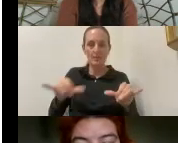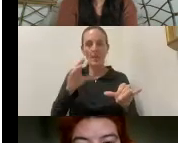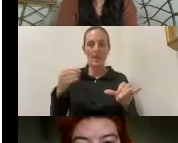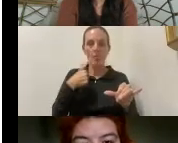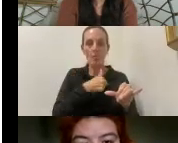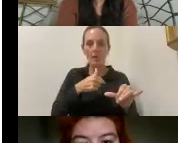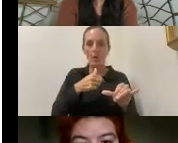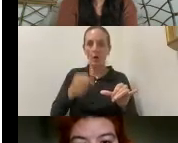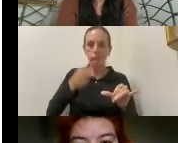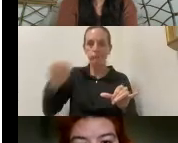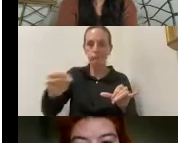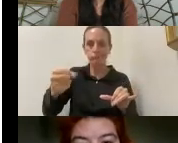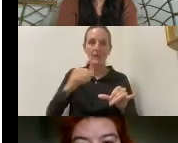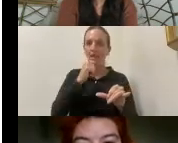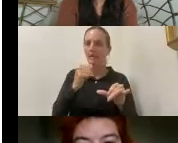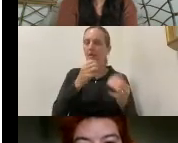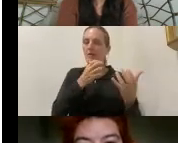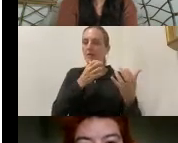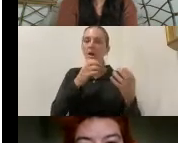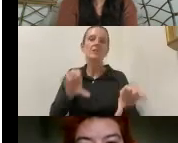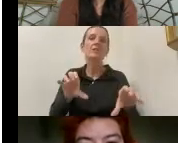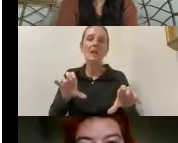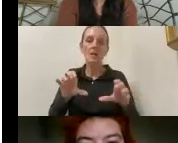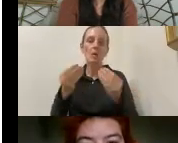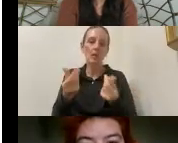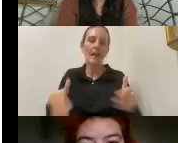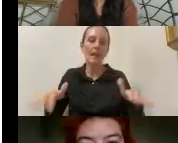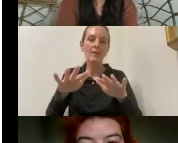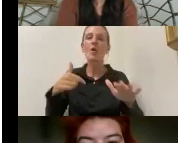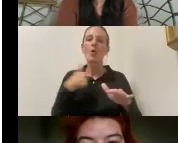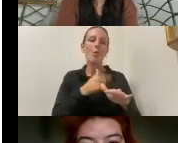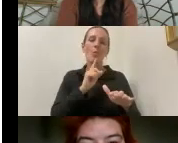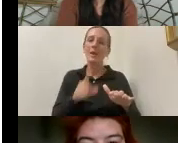We're just so close and so connected to nature, and untouched nature as well, and we see all